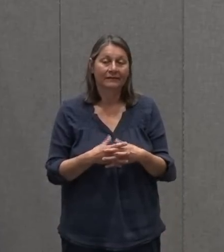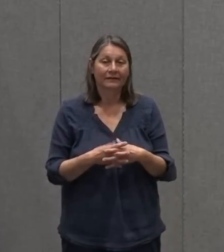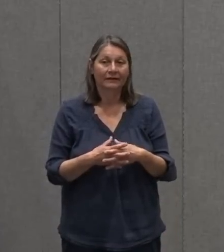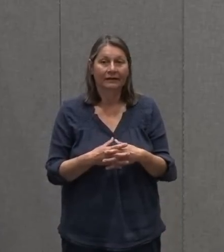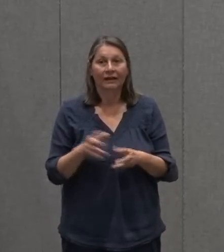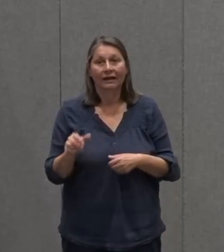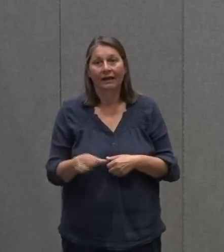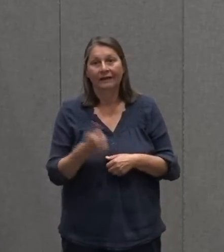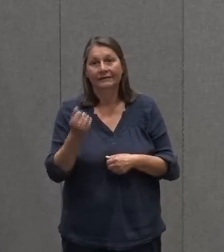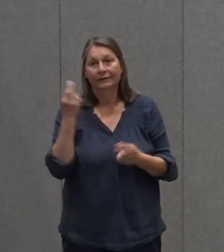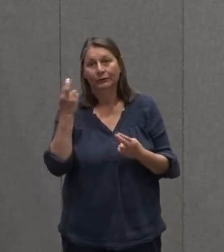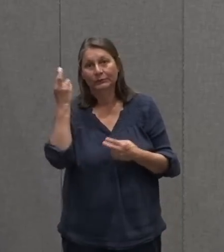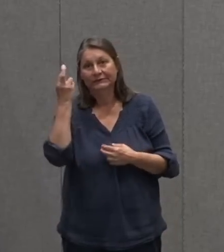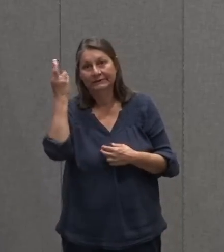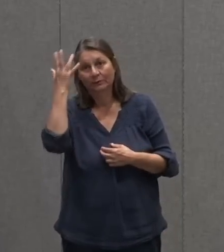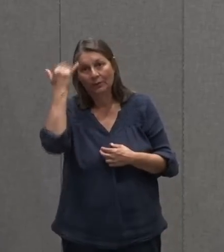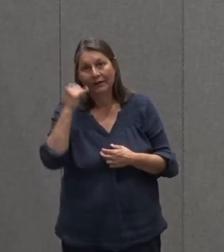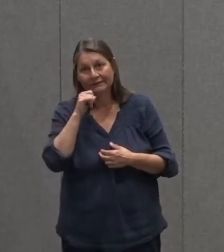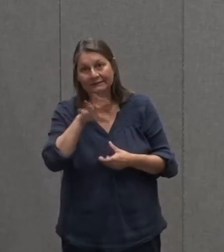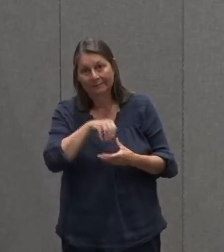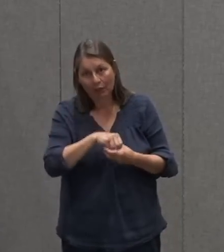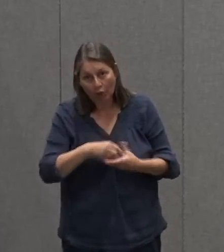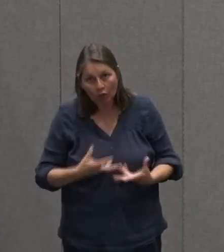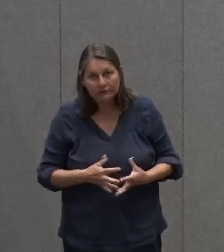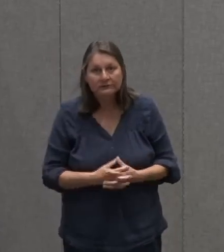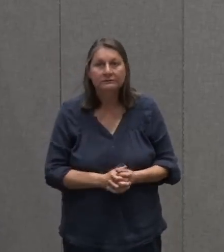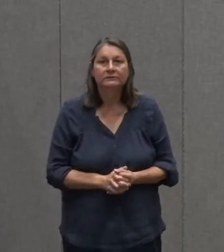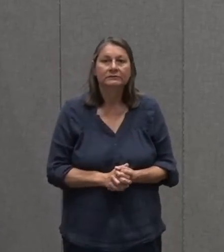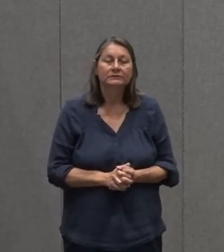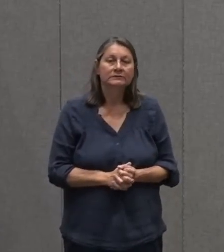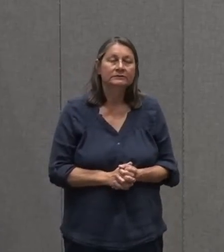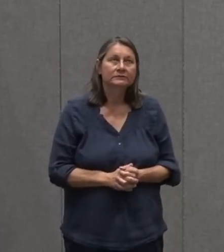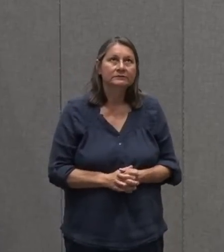Nine, 16, 25, 43, 25...